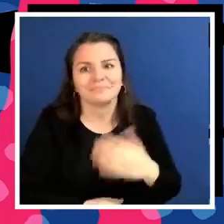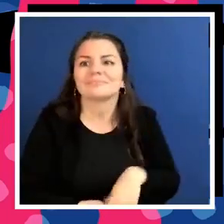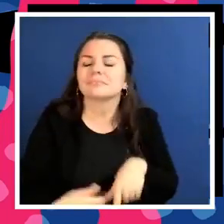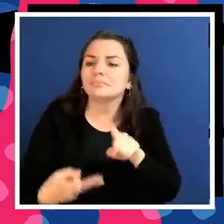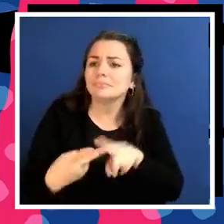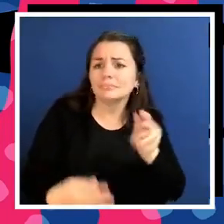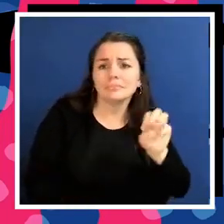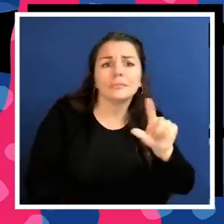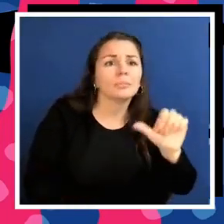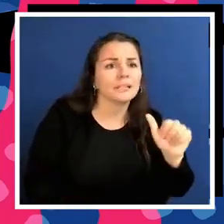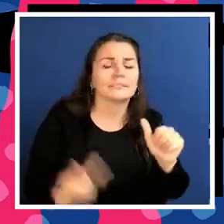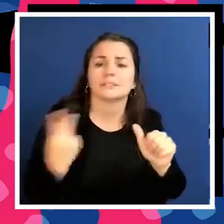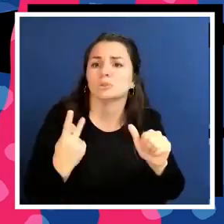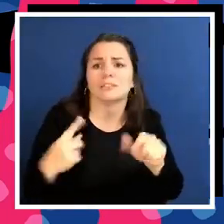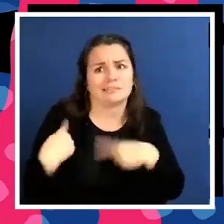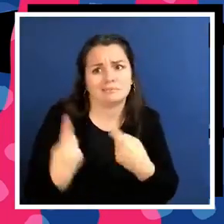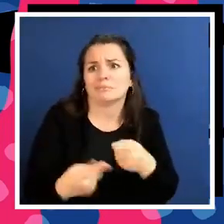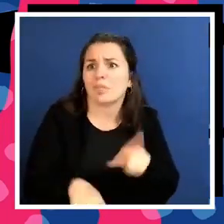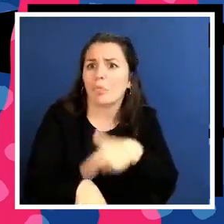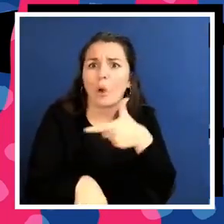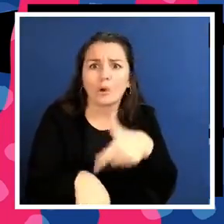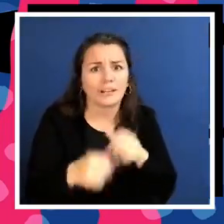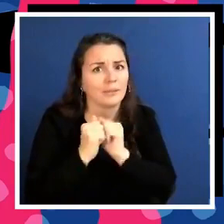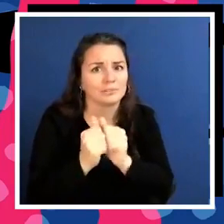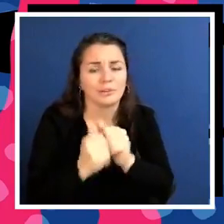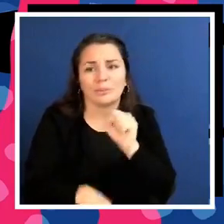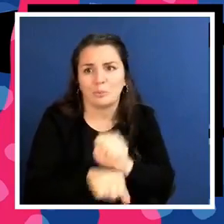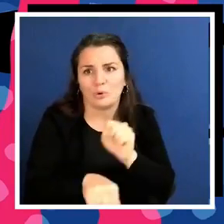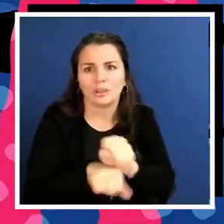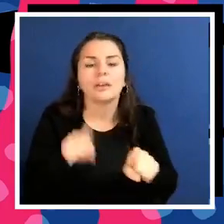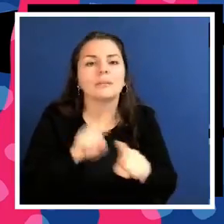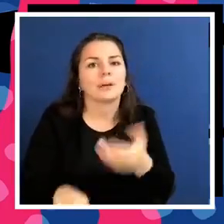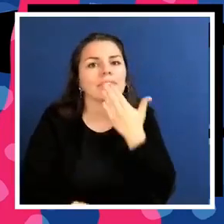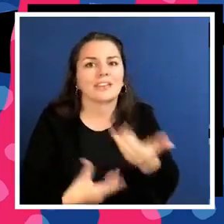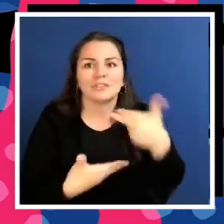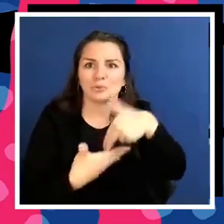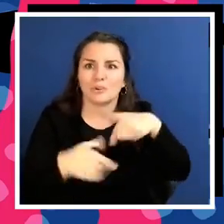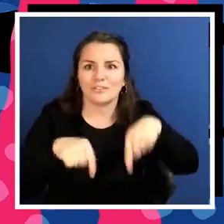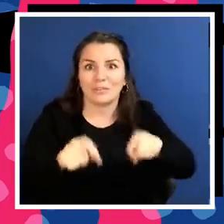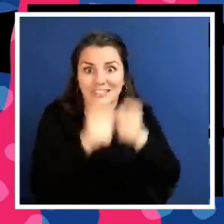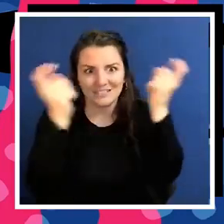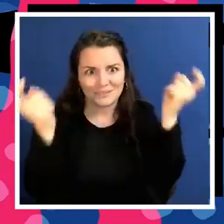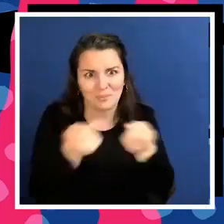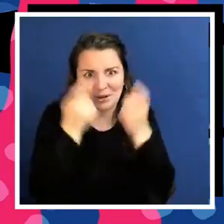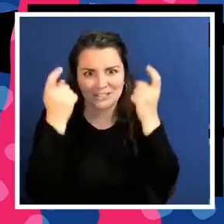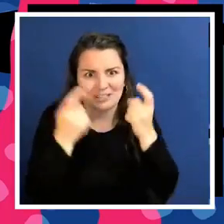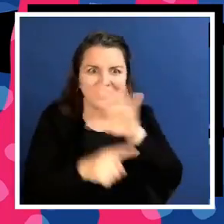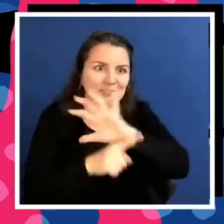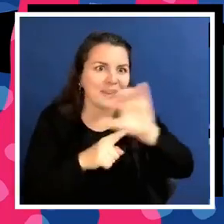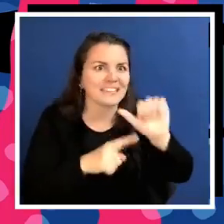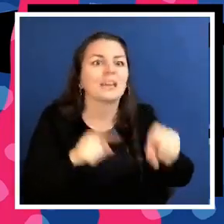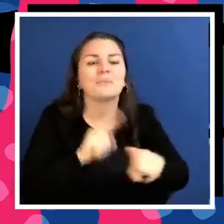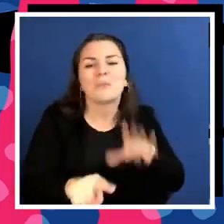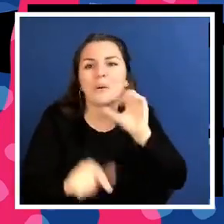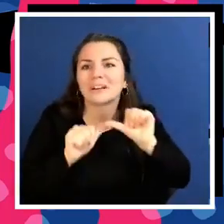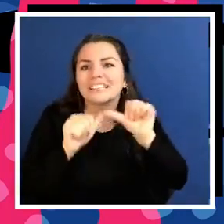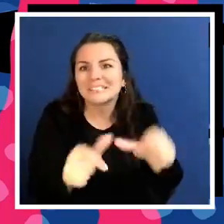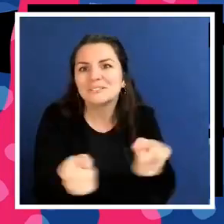IT'S ALWAYS A PLEASURE TO BE WITH YOU DORIAN THANK YOU FOR INCLUDING ME IN THIS INCREDIBLE DAY.